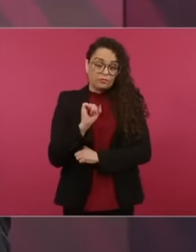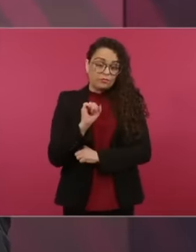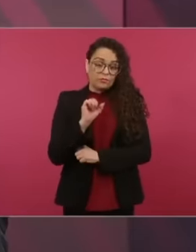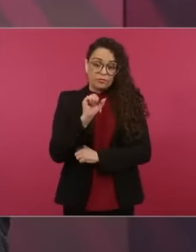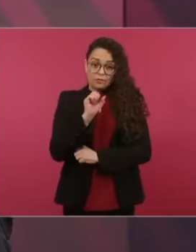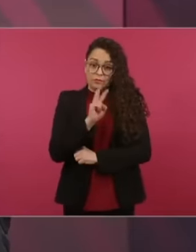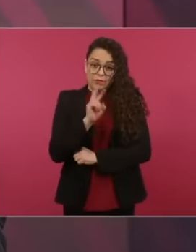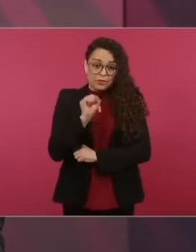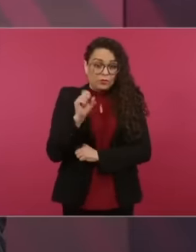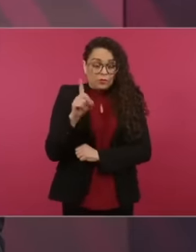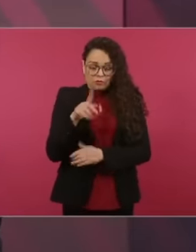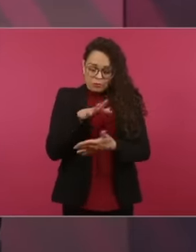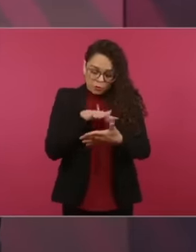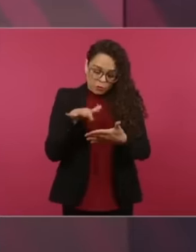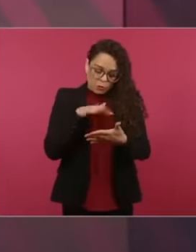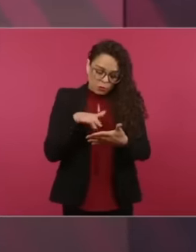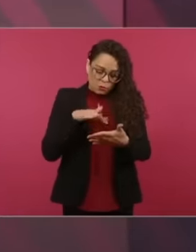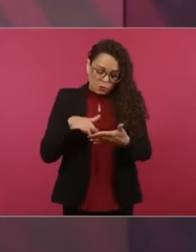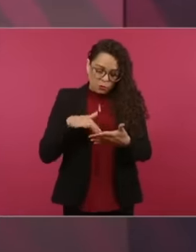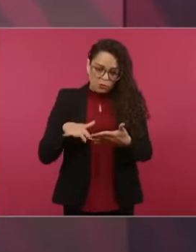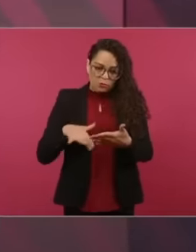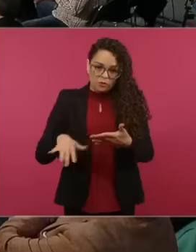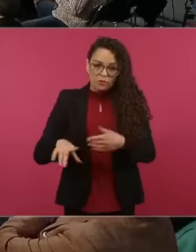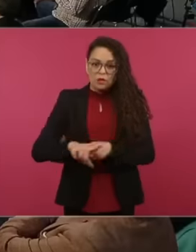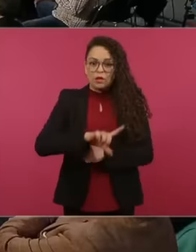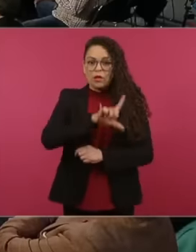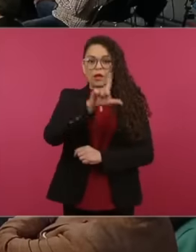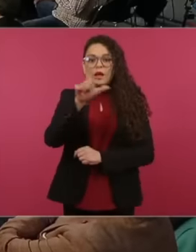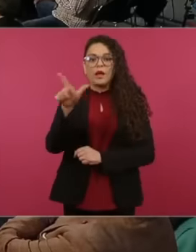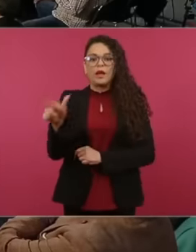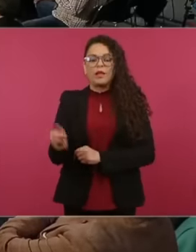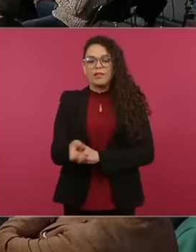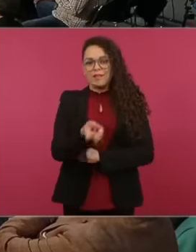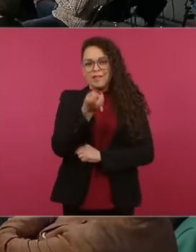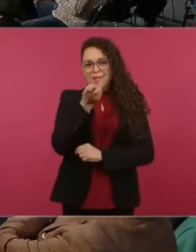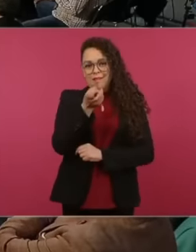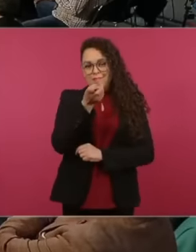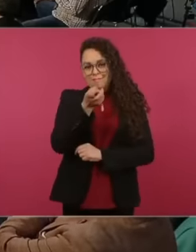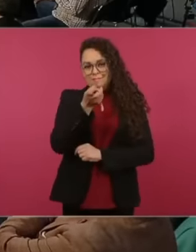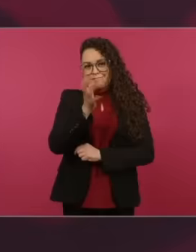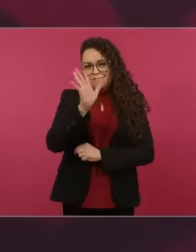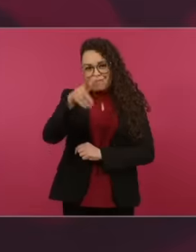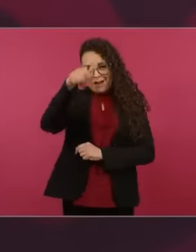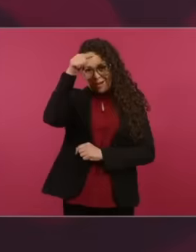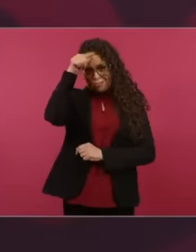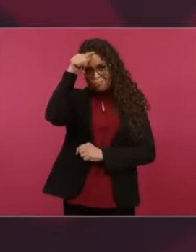found that there was no evidence that everything had to be